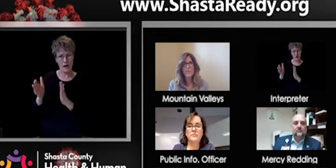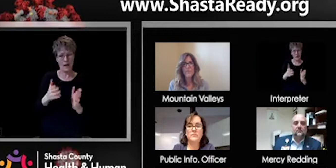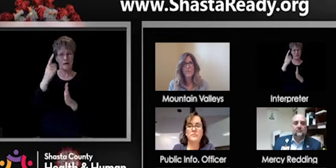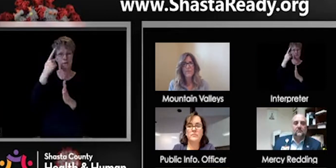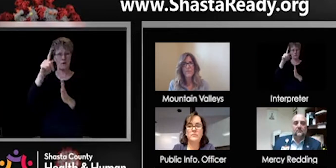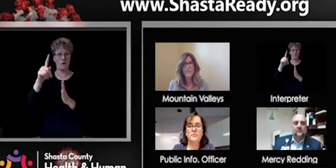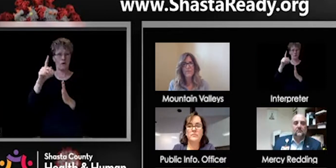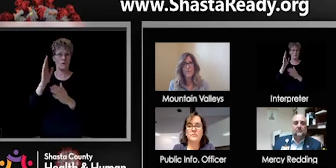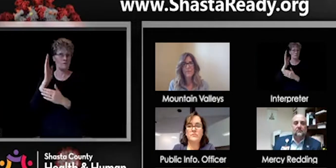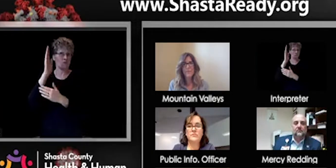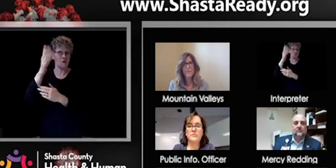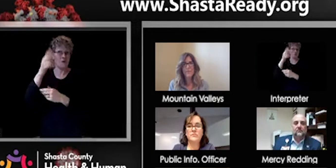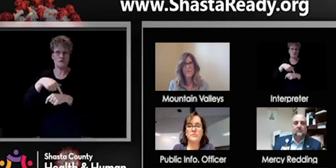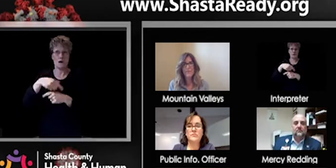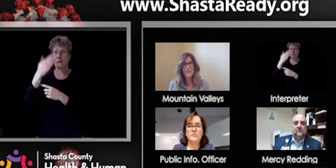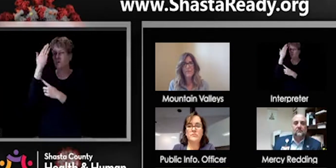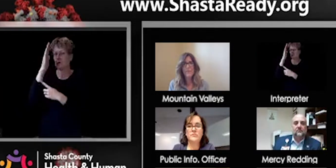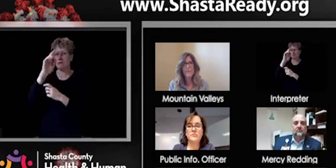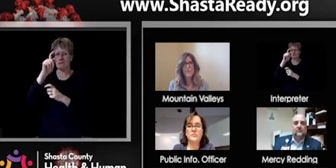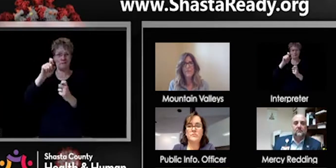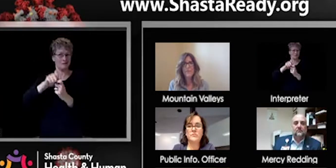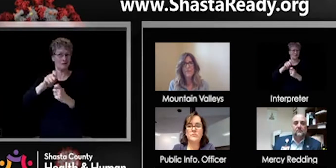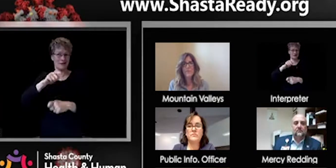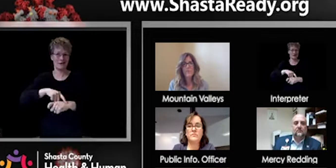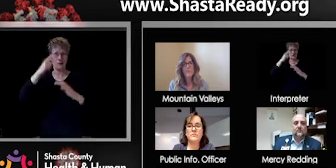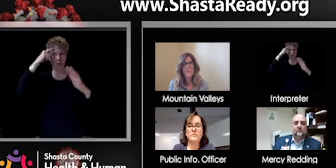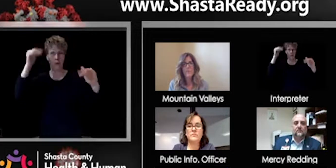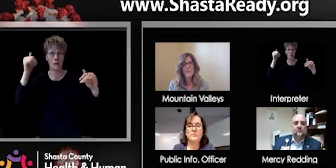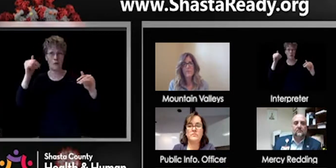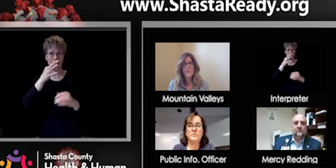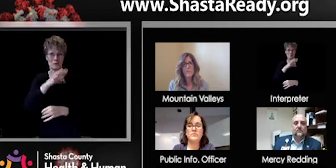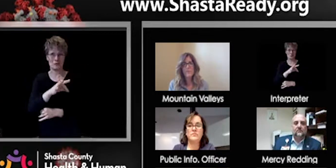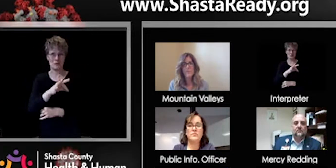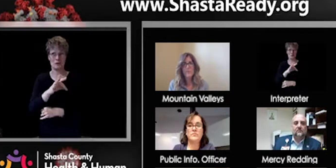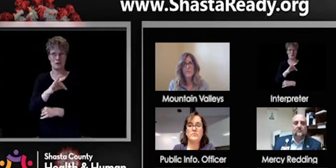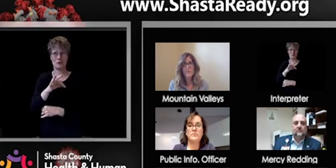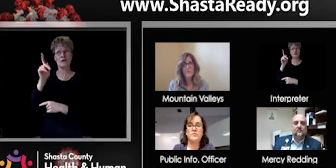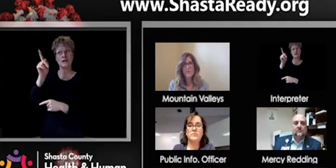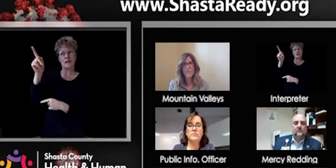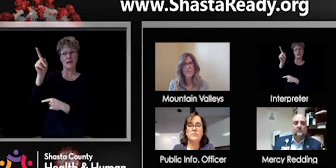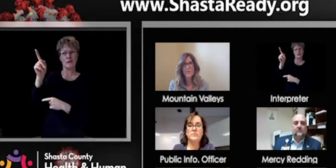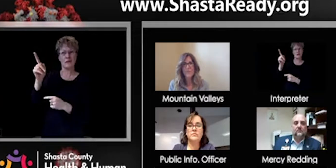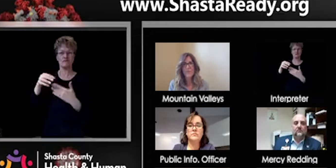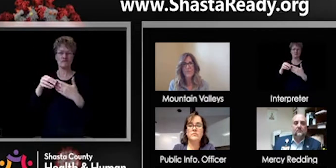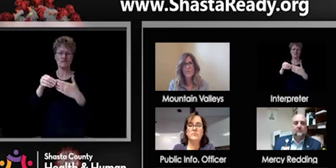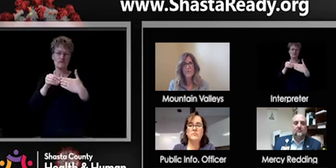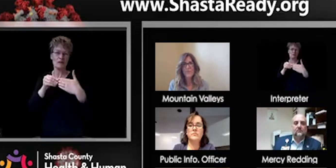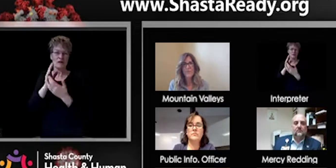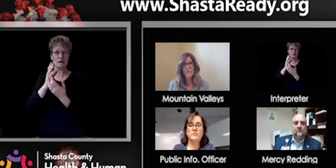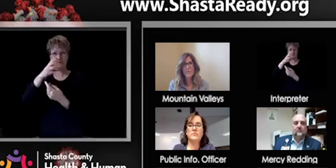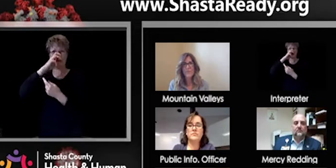to be soon, where he begins to loosen some of those restrictions in particular as we